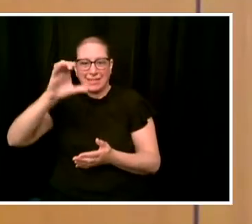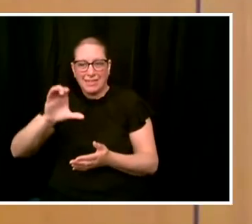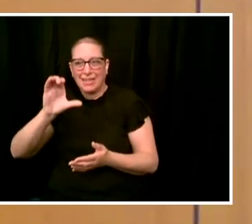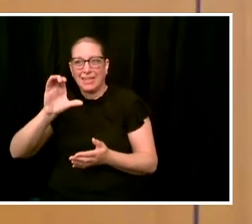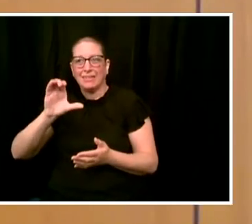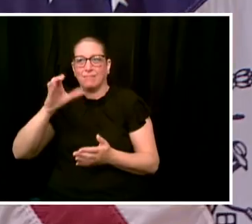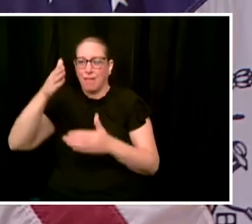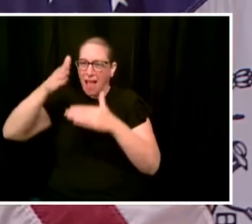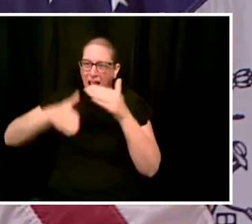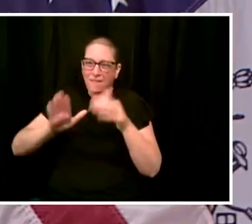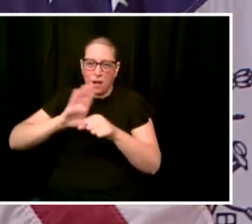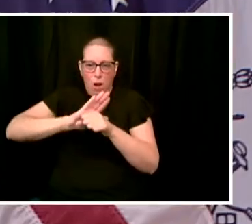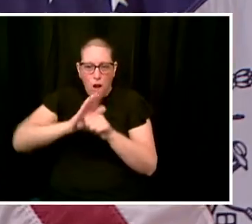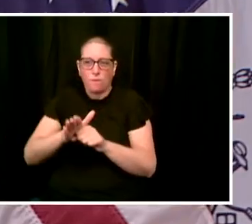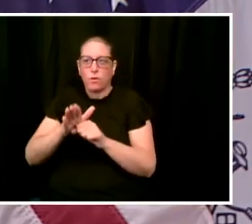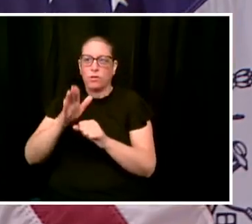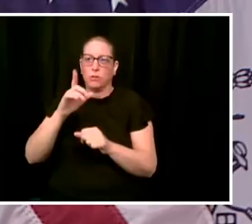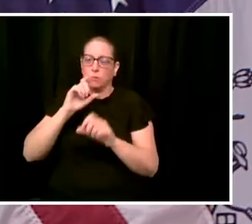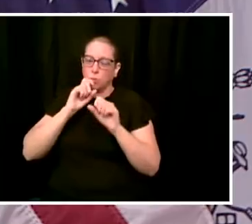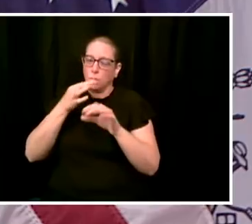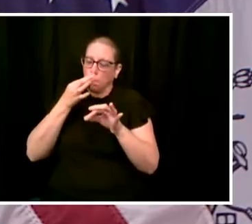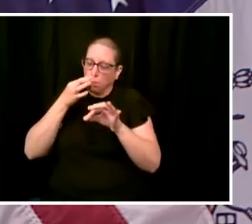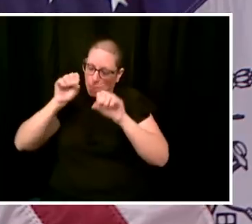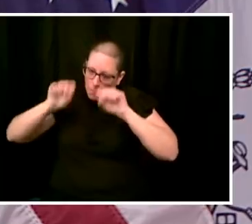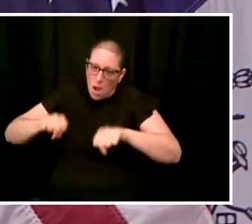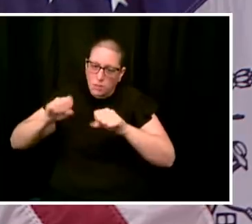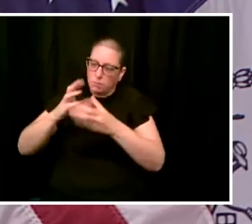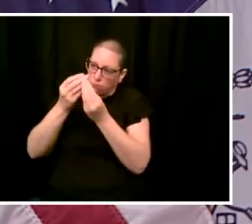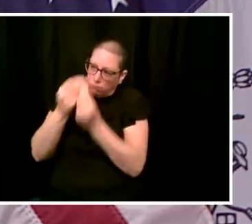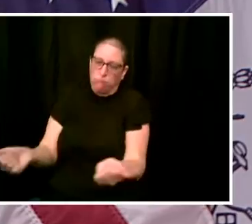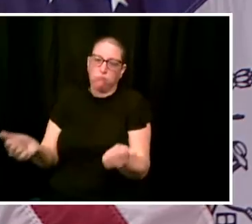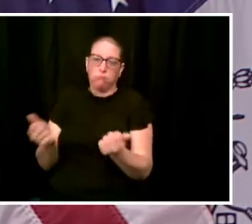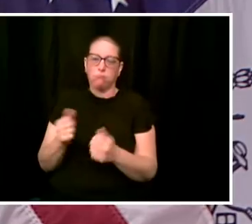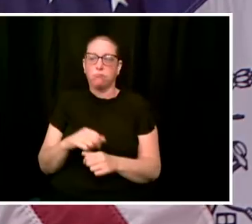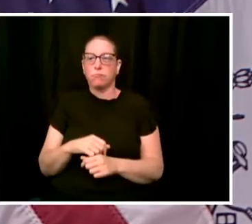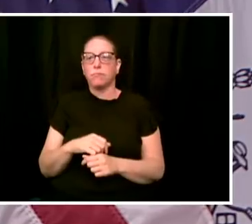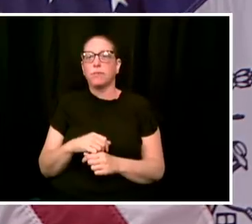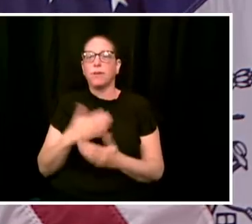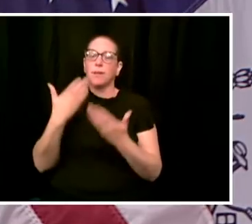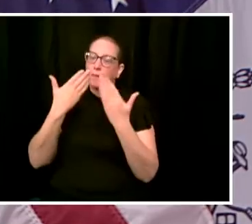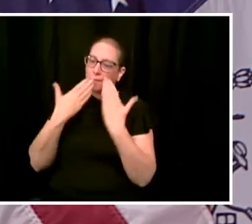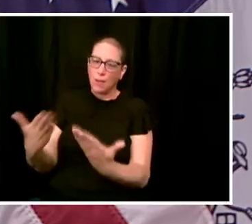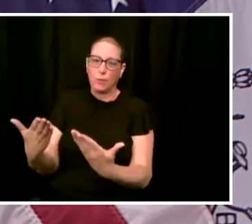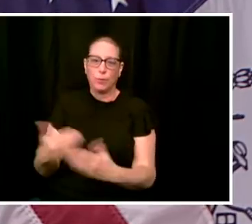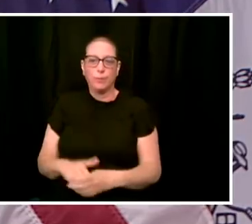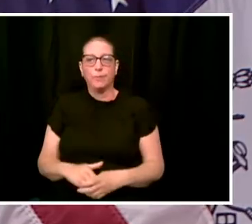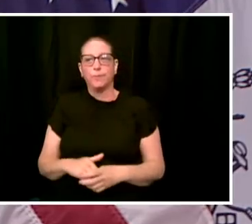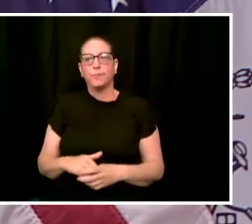BRINGING THIS PUBLIC HEALTH EMERGENCY TO AN END AS QUICKLY AS POSSIBLE.